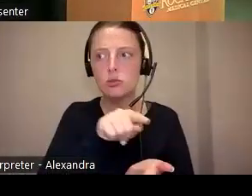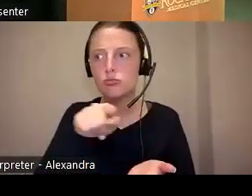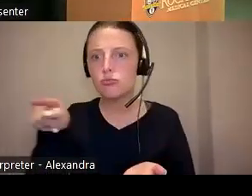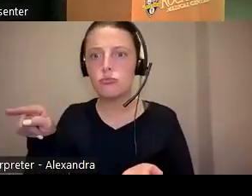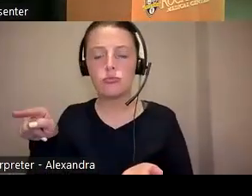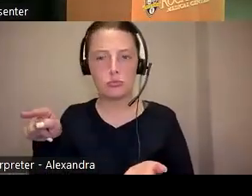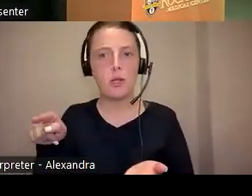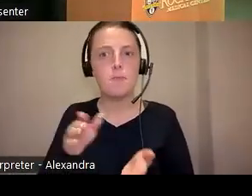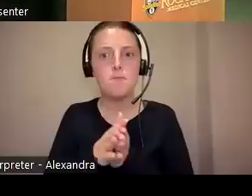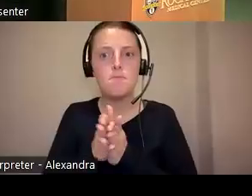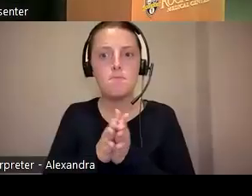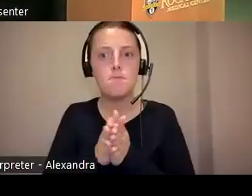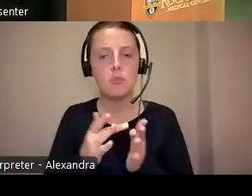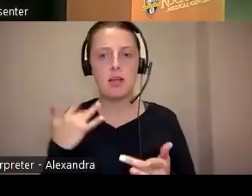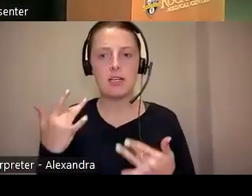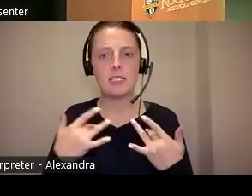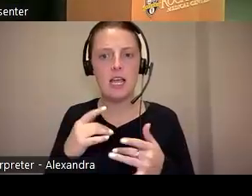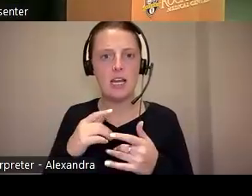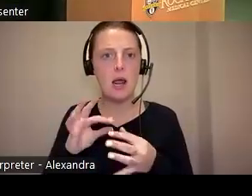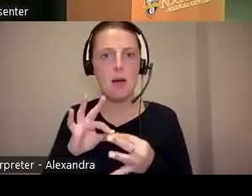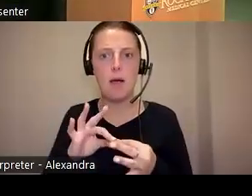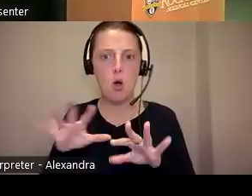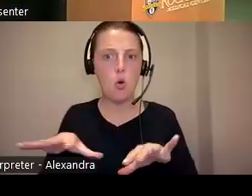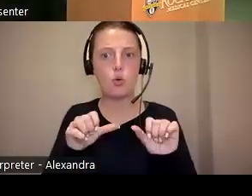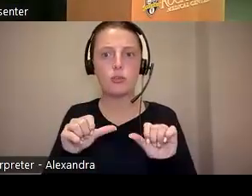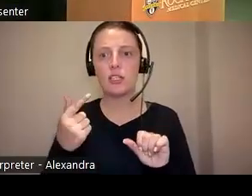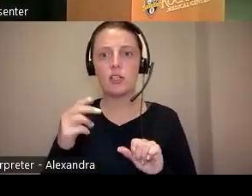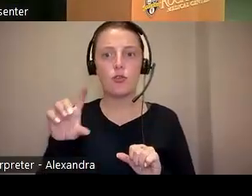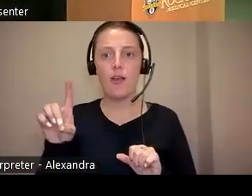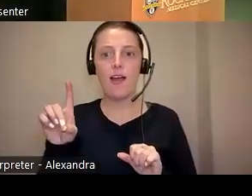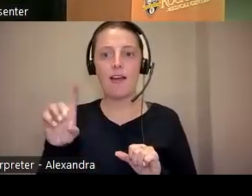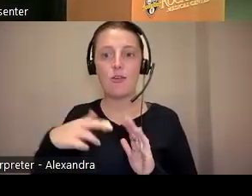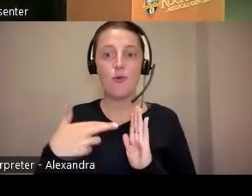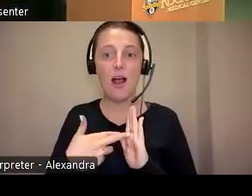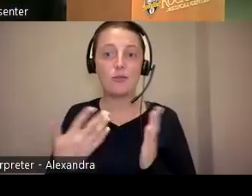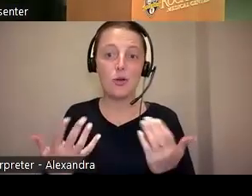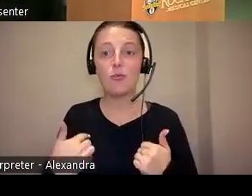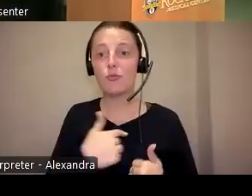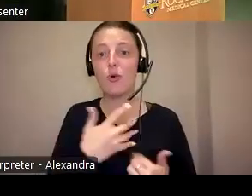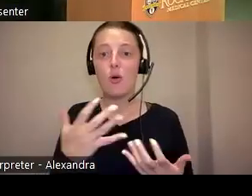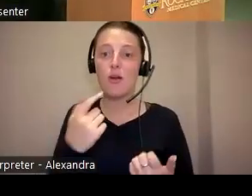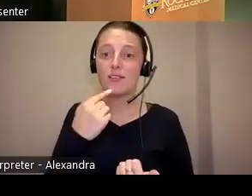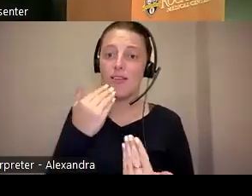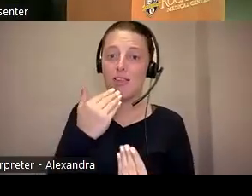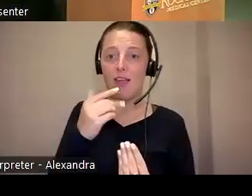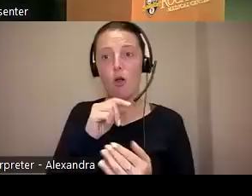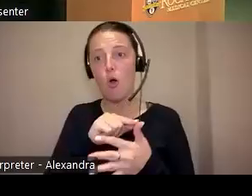a grand rounds. So we want to thank again everyone who's contributed to that and made today happen.